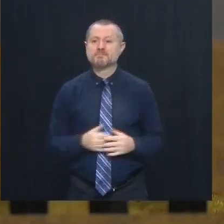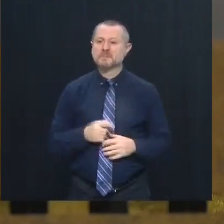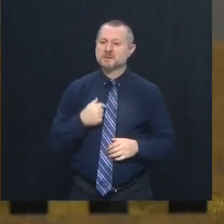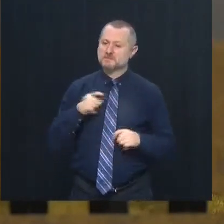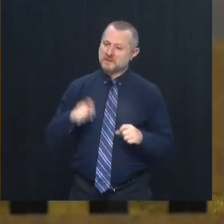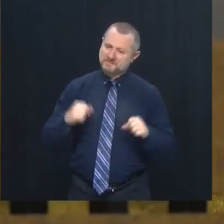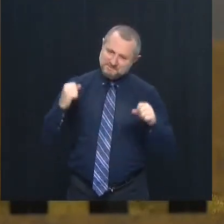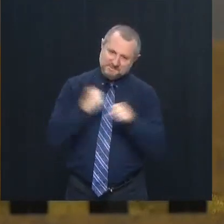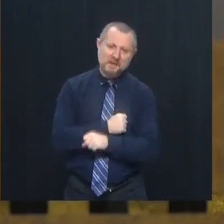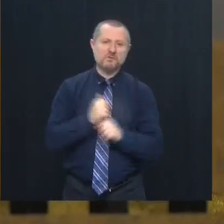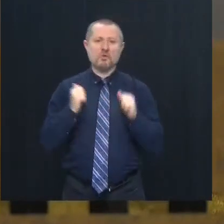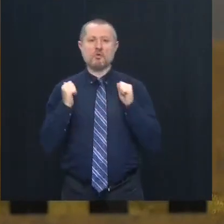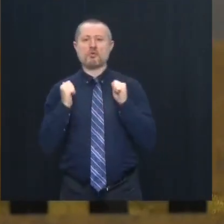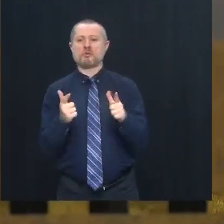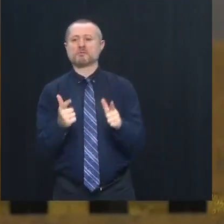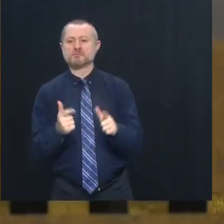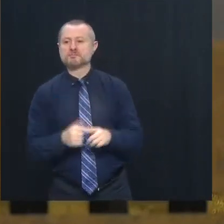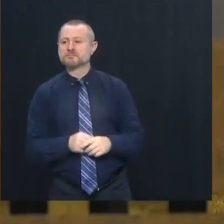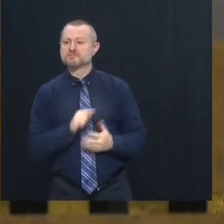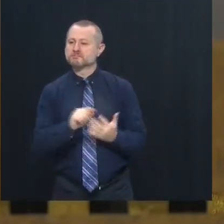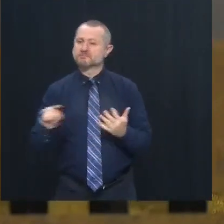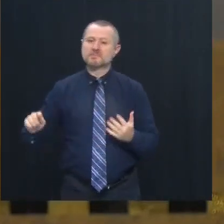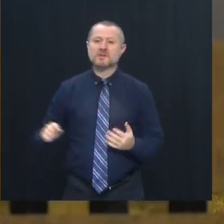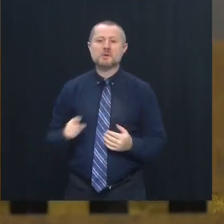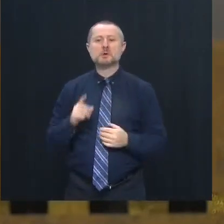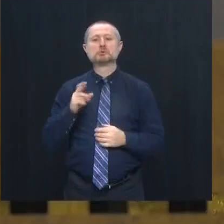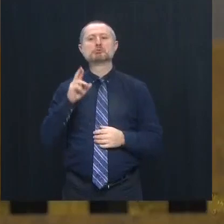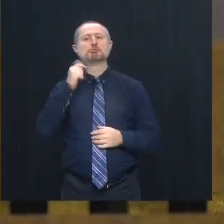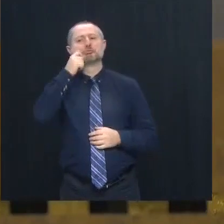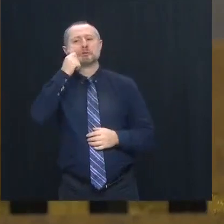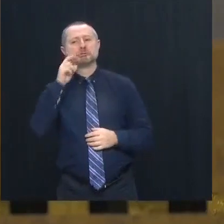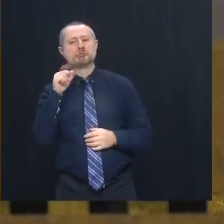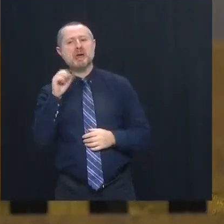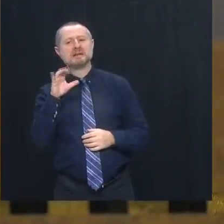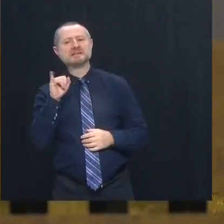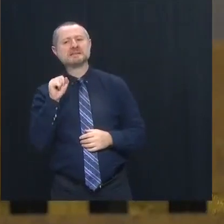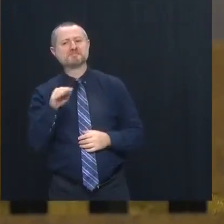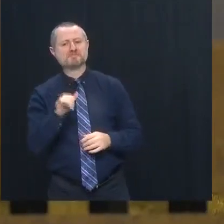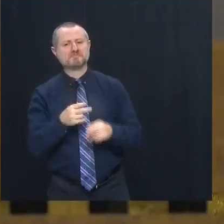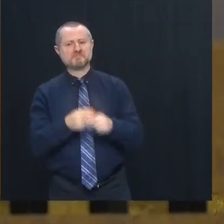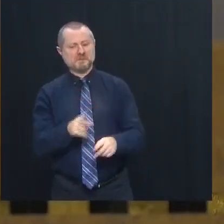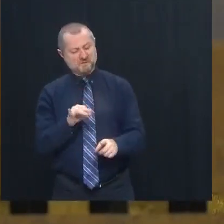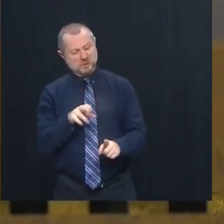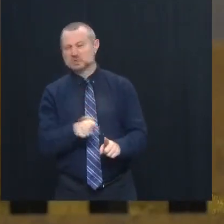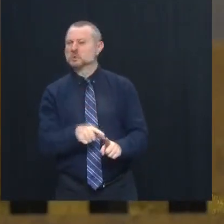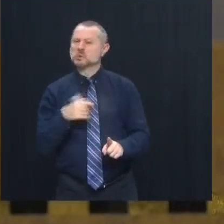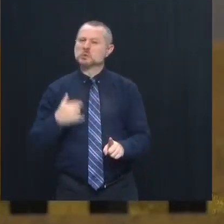WE'RE BEING ATTACKED BY MULTIPLE VIRUSES AT THE SAME TIME.